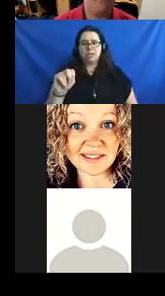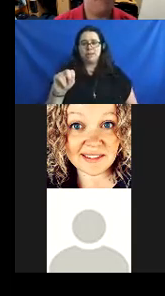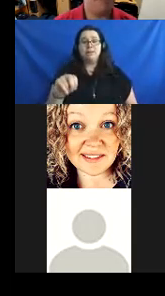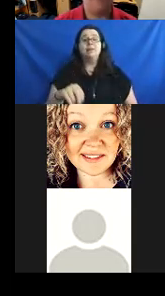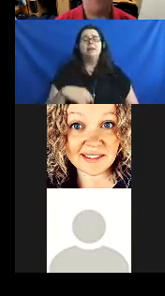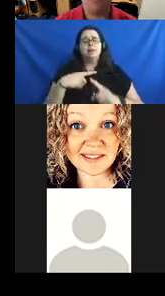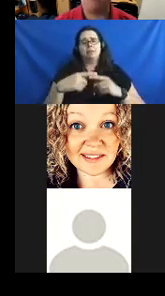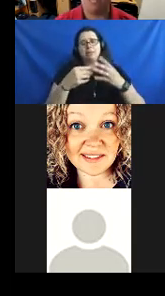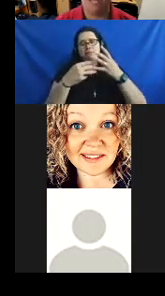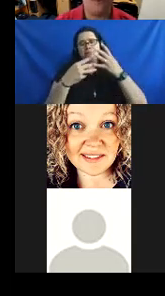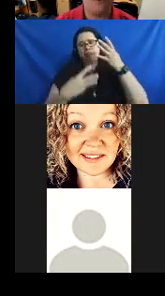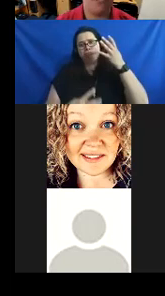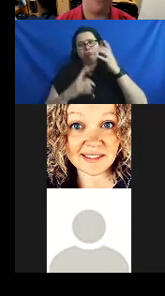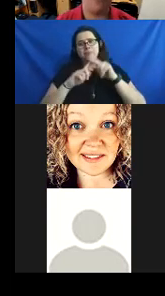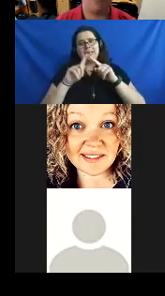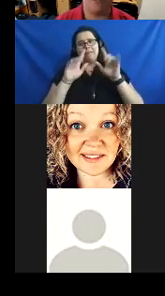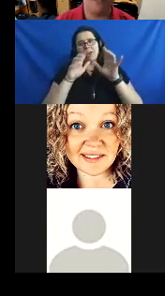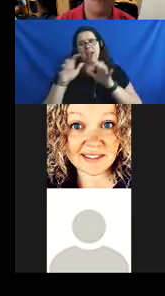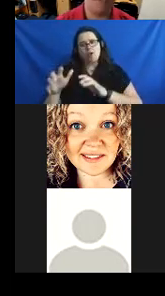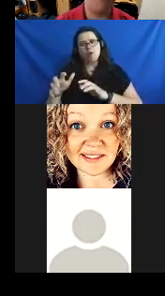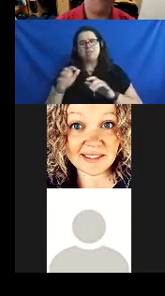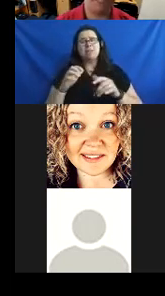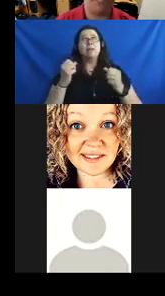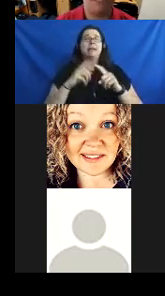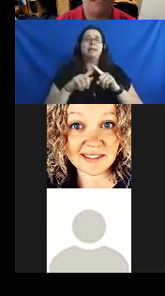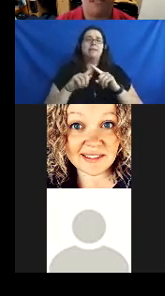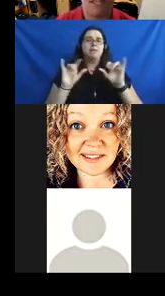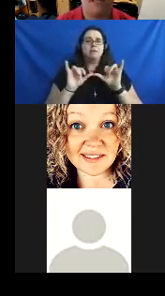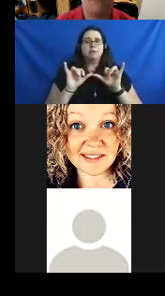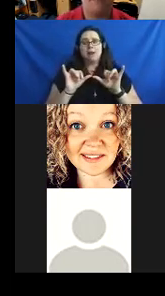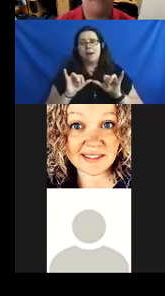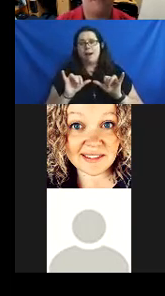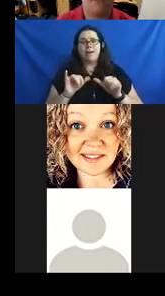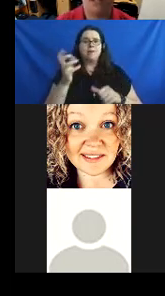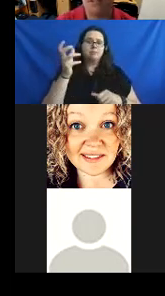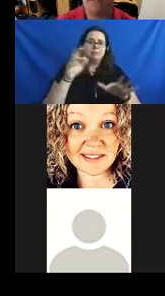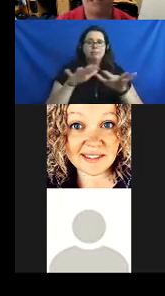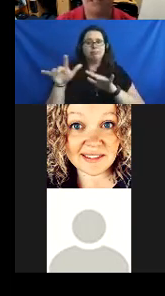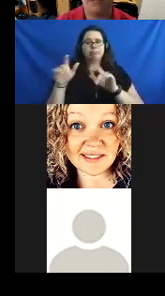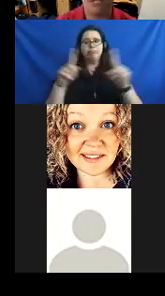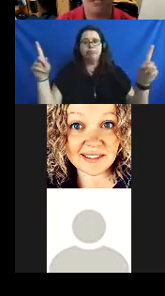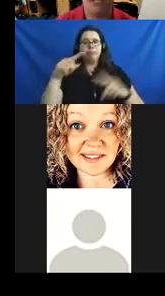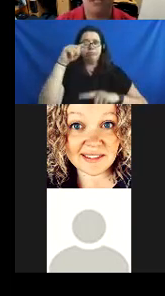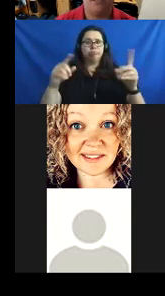THEY COME IN A LOT OF DIFFERENT SIZES AND THERE IS A LOT OF FLEXIBILITY.